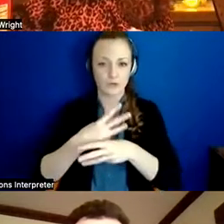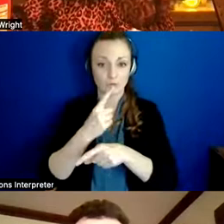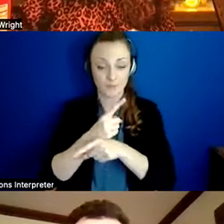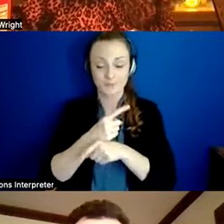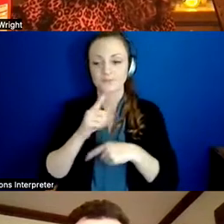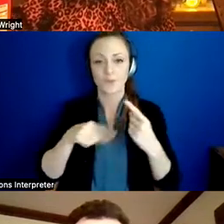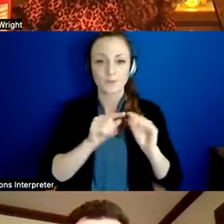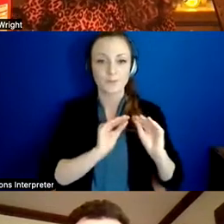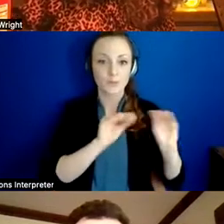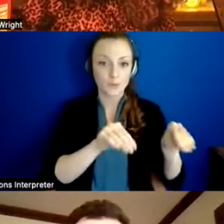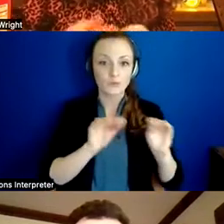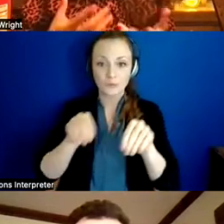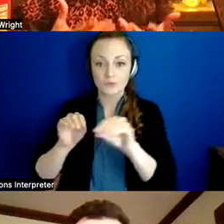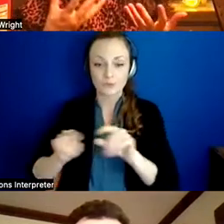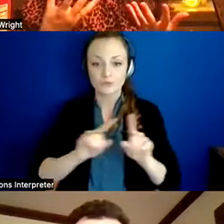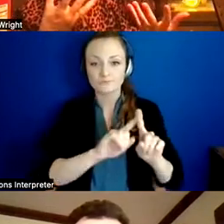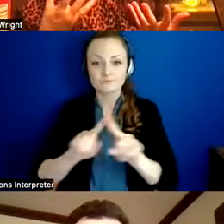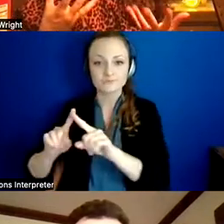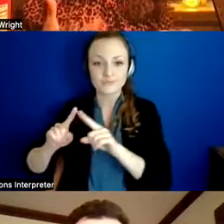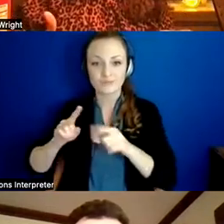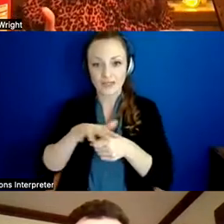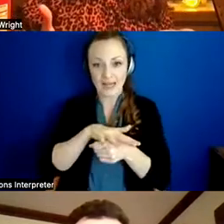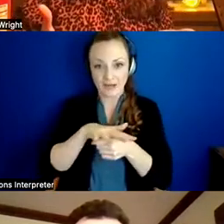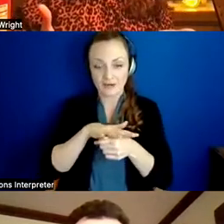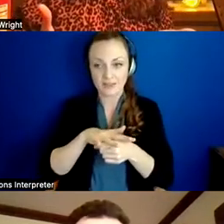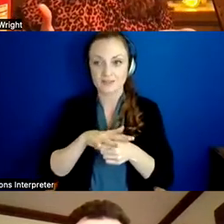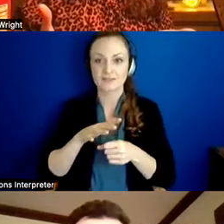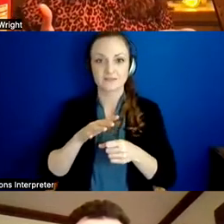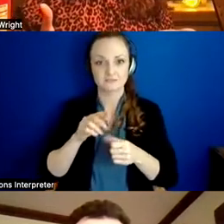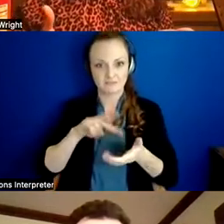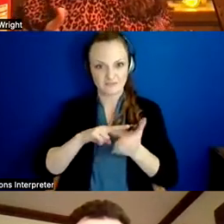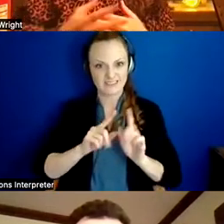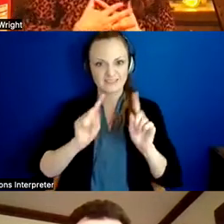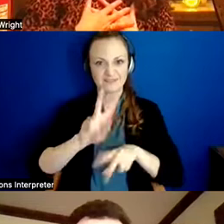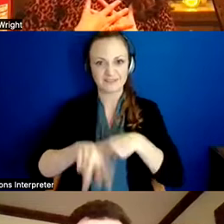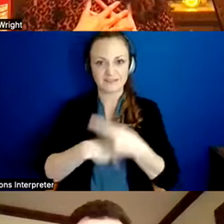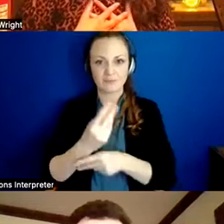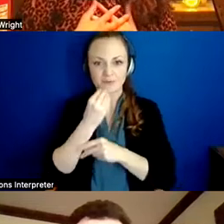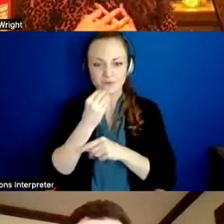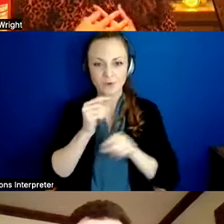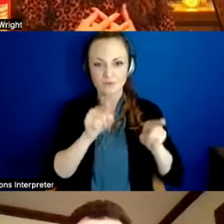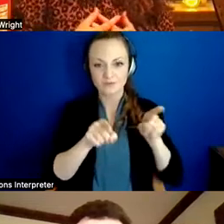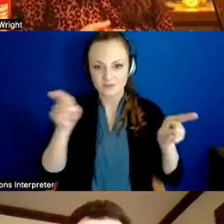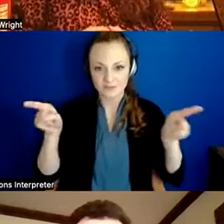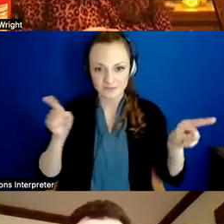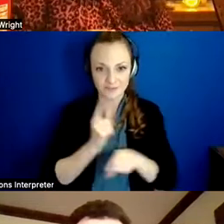climates, they had access to different foods. 19:34:47 Right now. my family is what's called